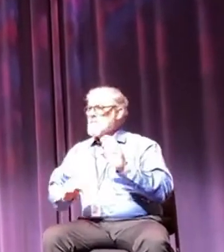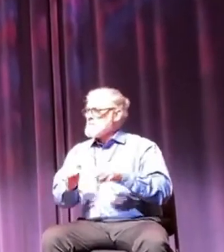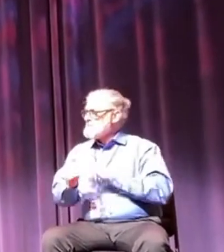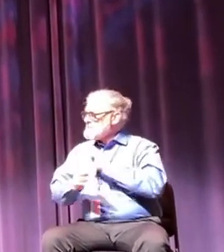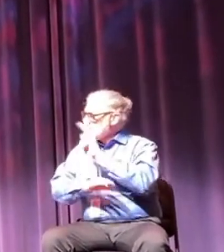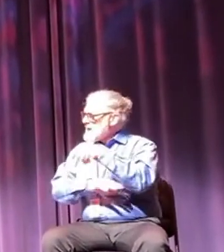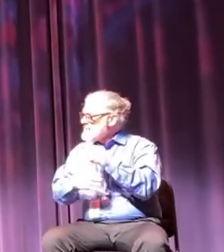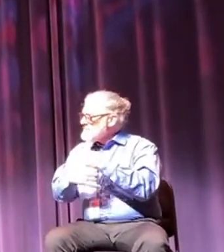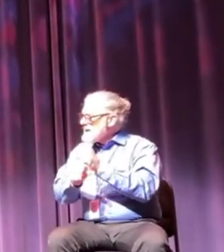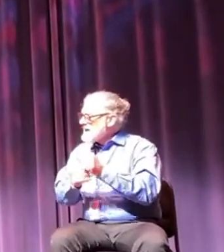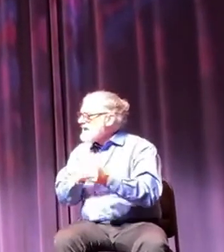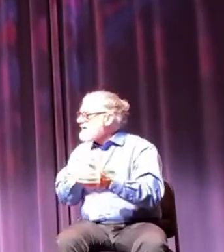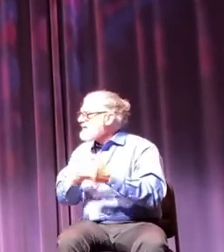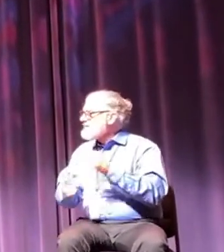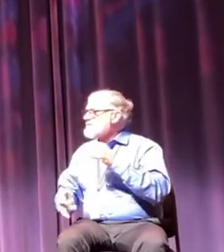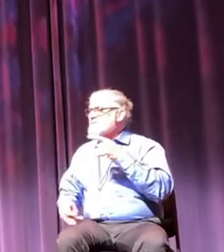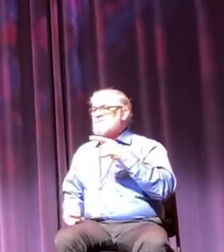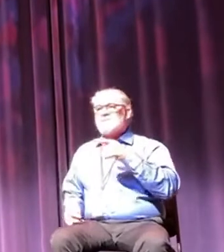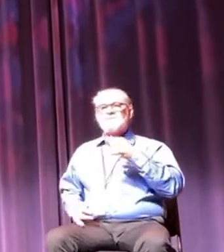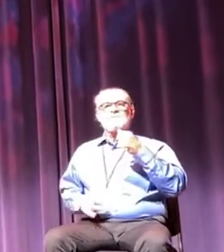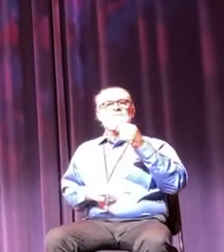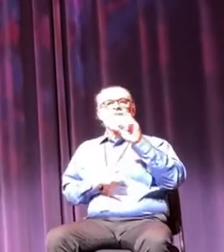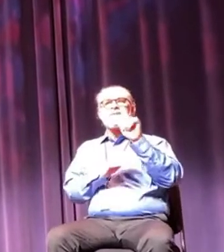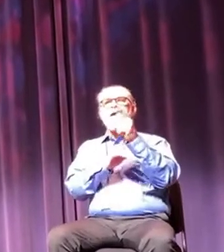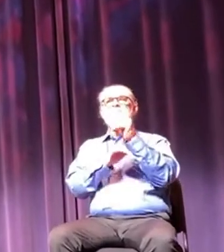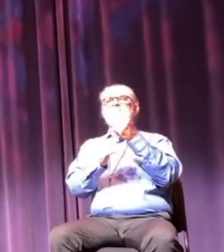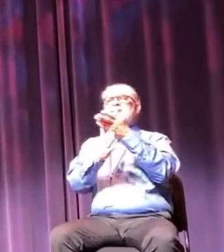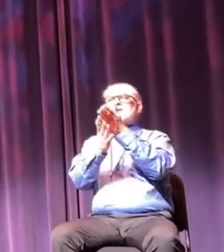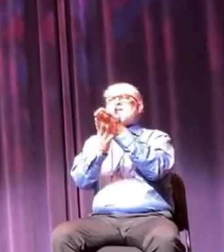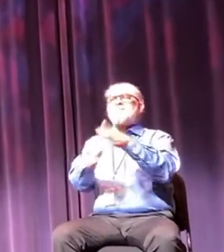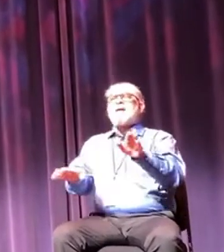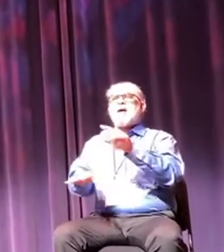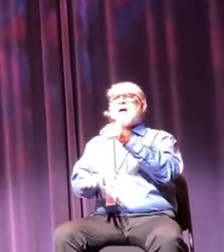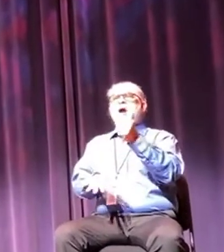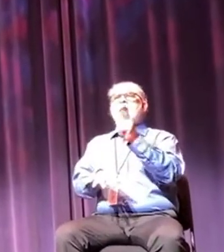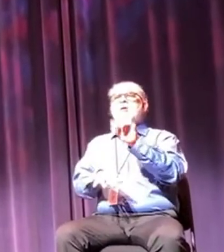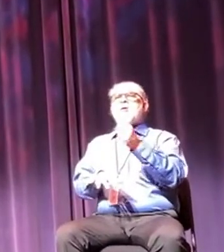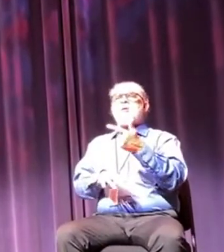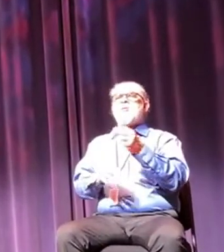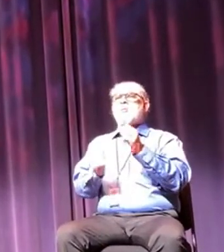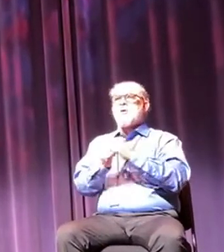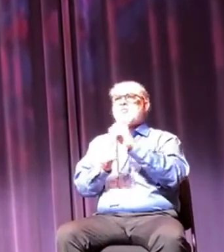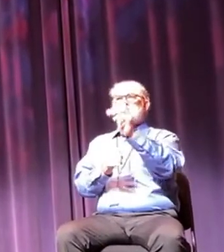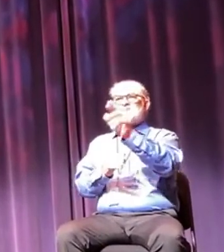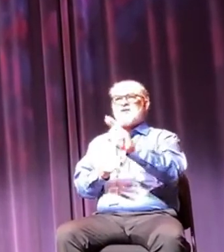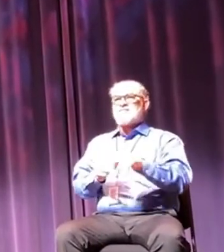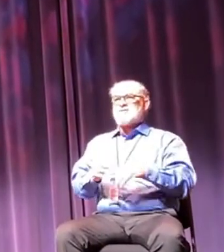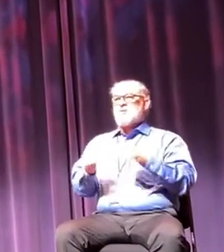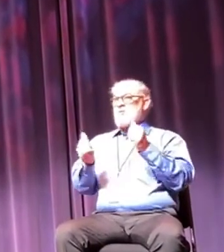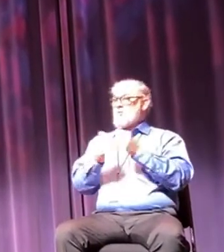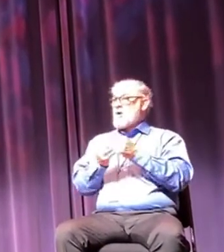making even Saturn blush. They split the leaves of kang kong with riverbed softness.